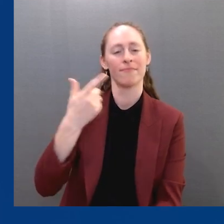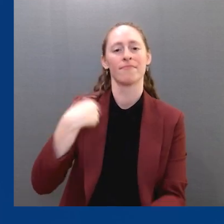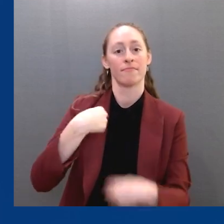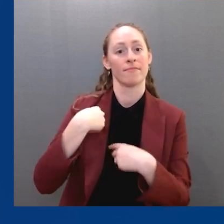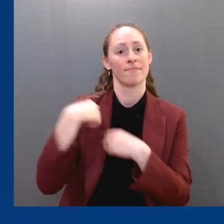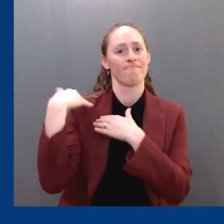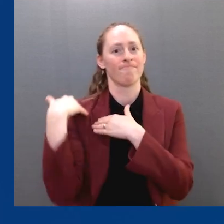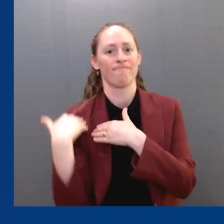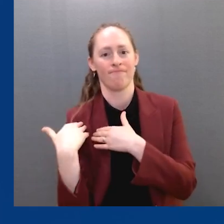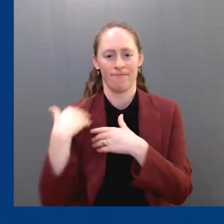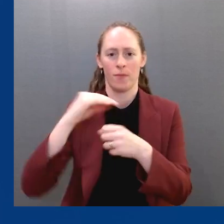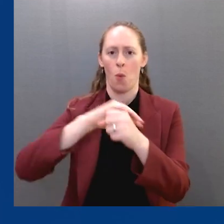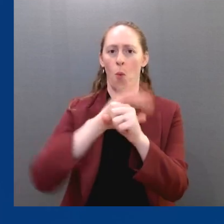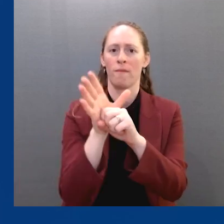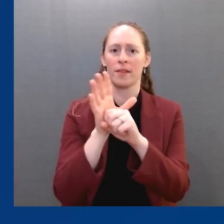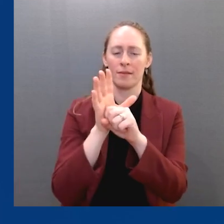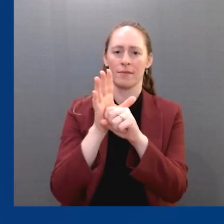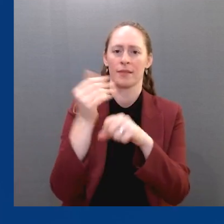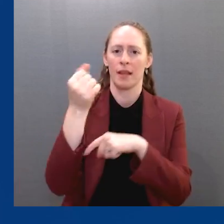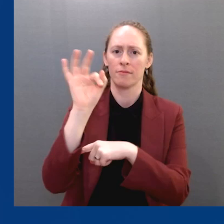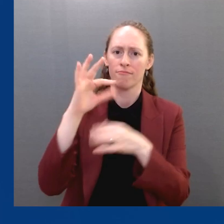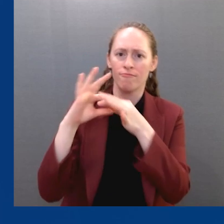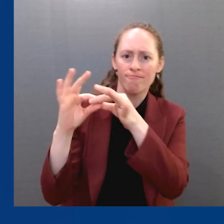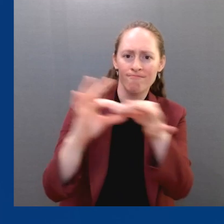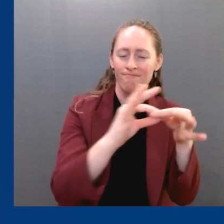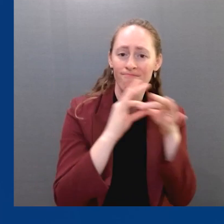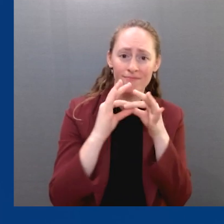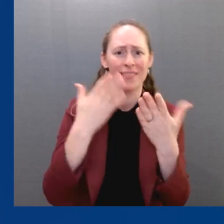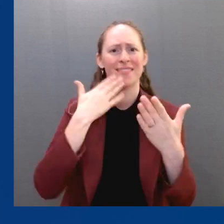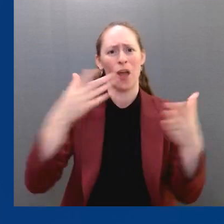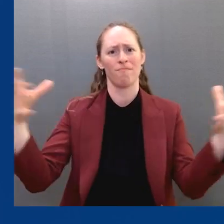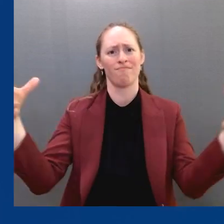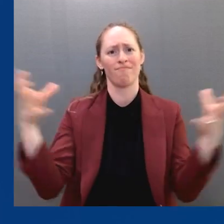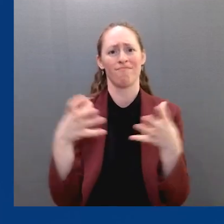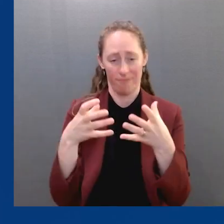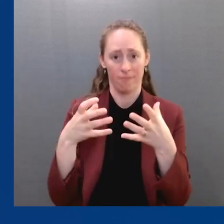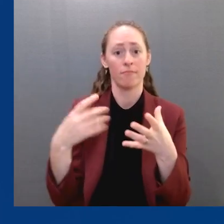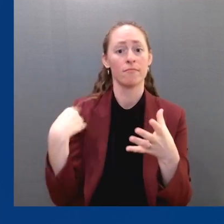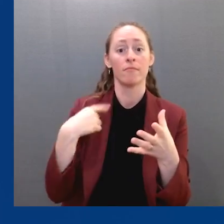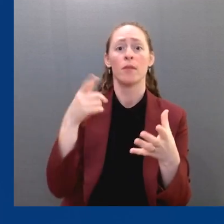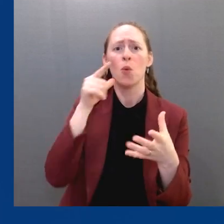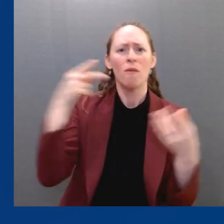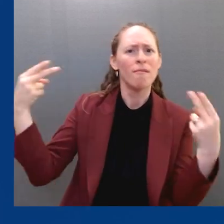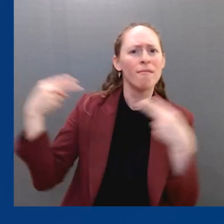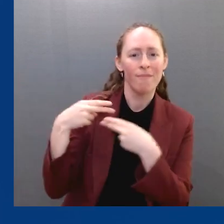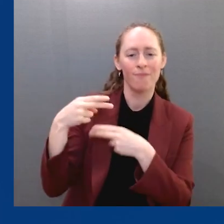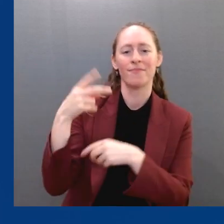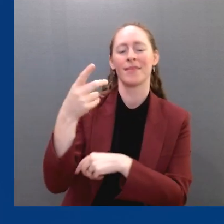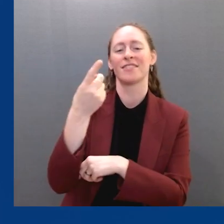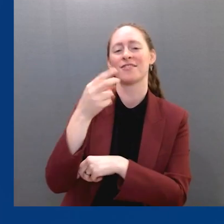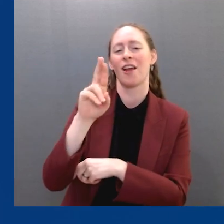I'm honored to be here by two very close colleagues that you know very well Dr. Anthony Fauci and Dr. Rochelle Walensky.